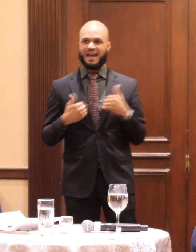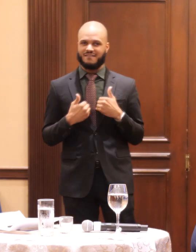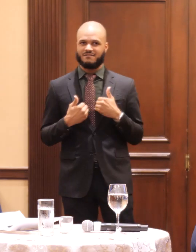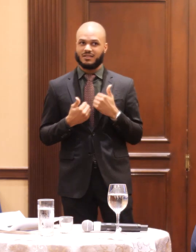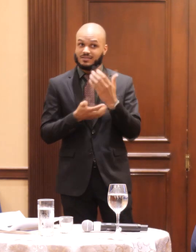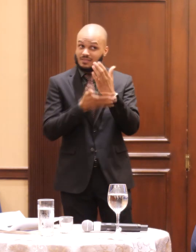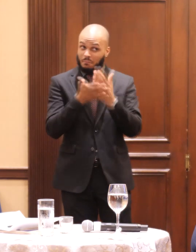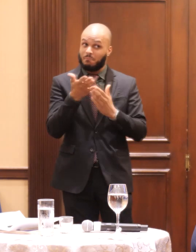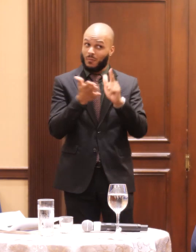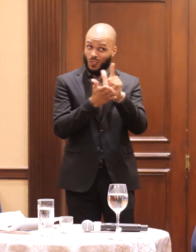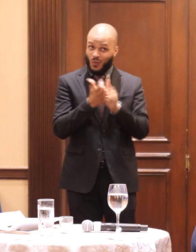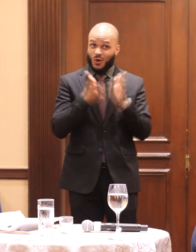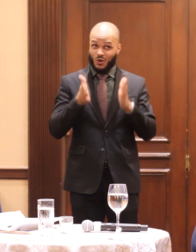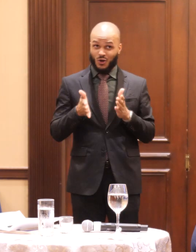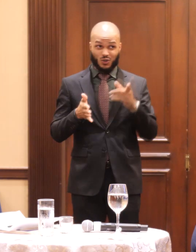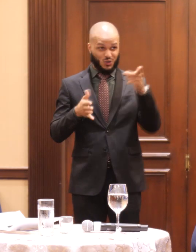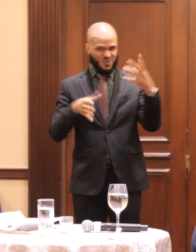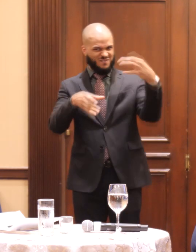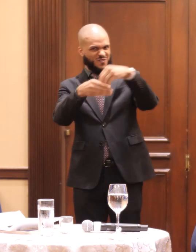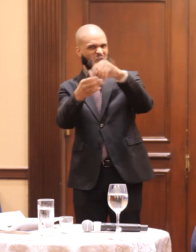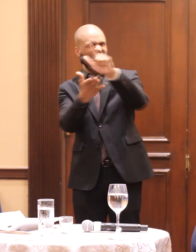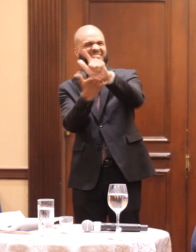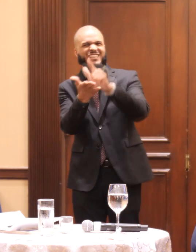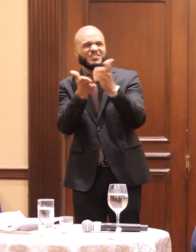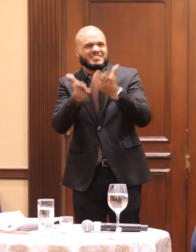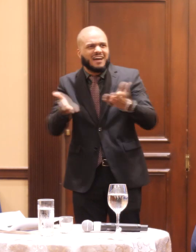some lawyers. You're going to do this legal stuff. You're going to make legal analysis. You're going